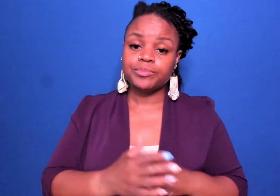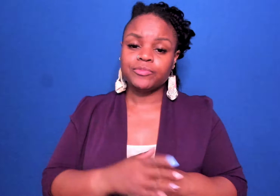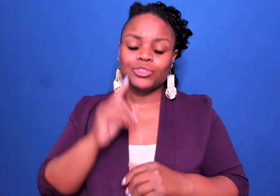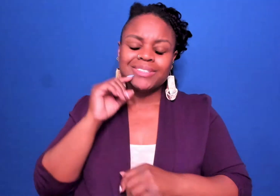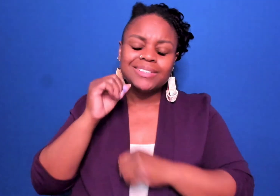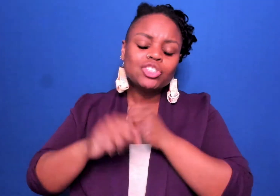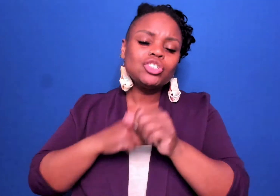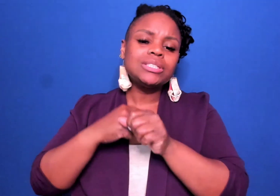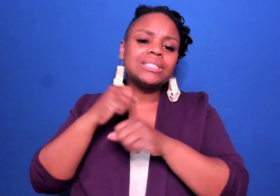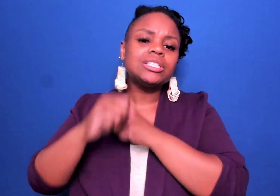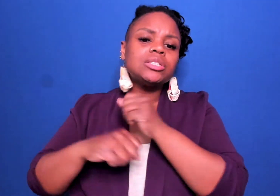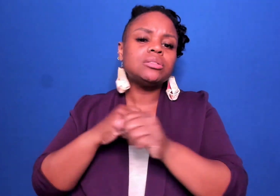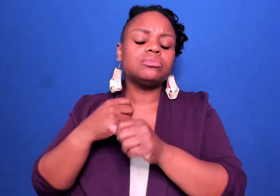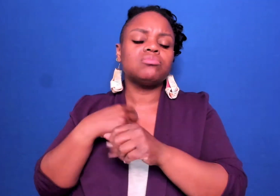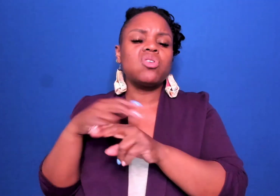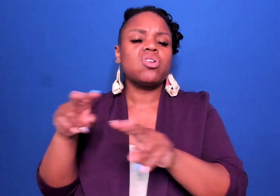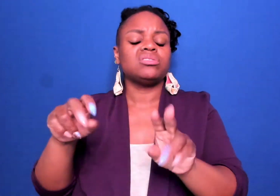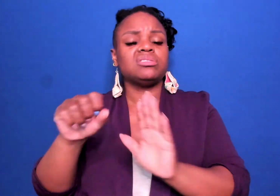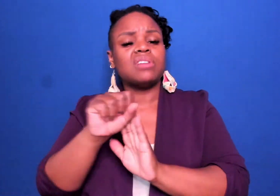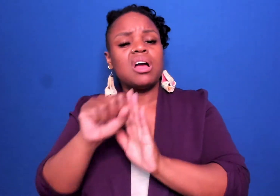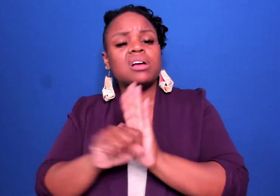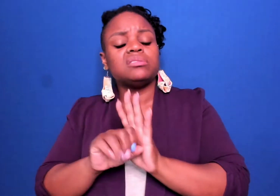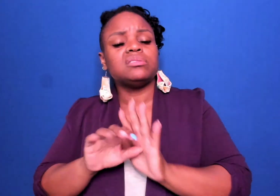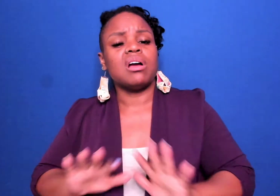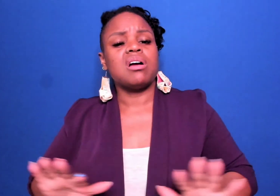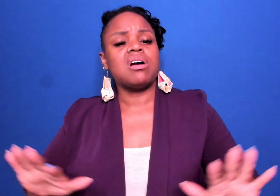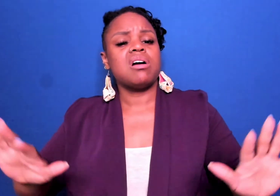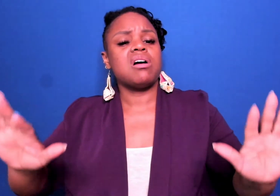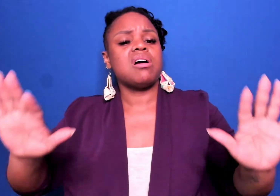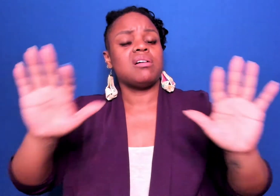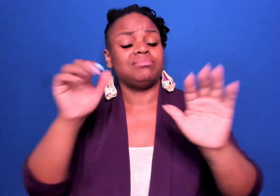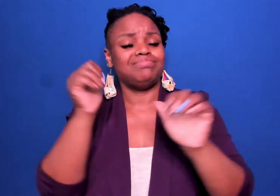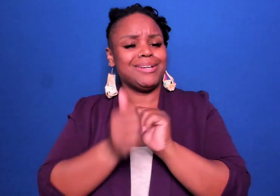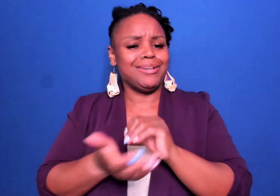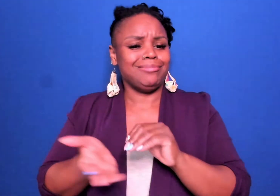For years we’ve watched state after state pass